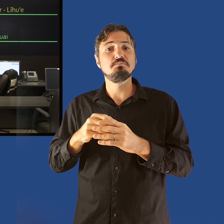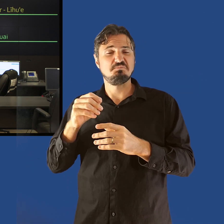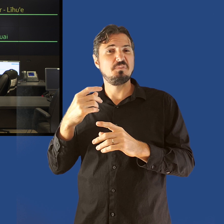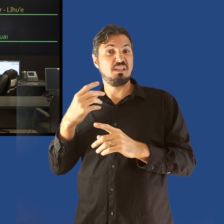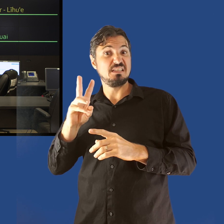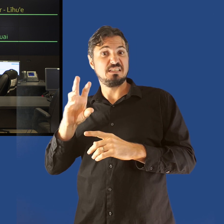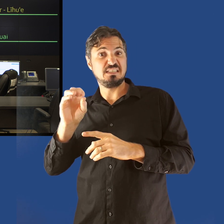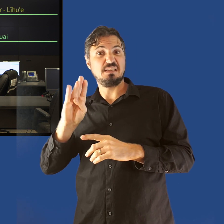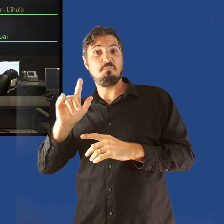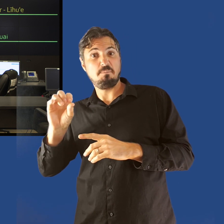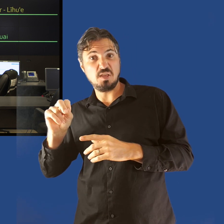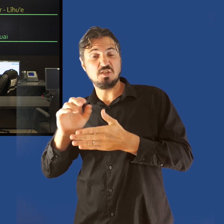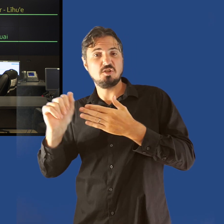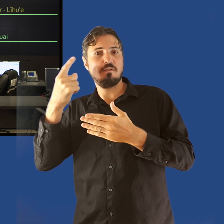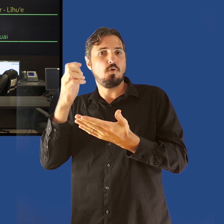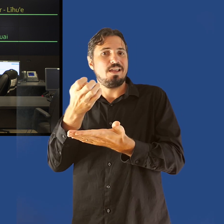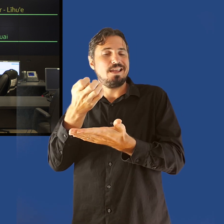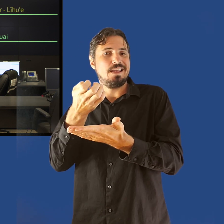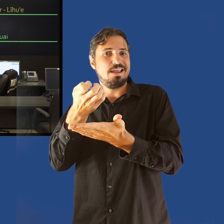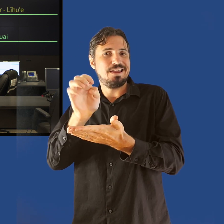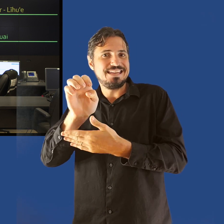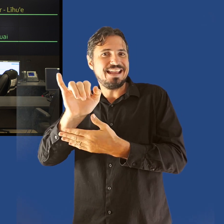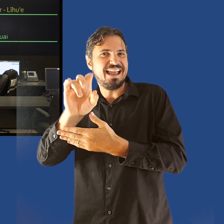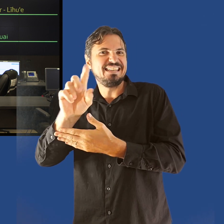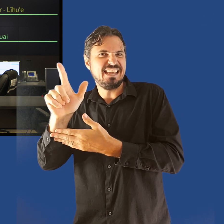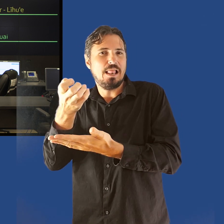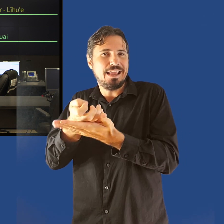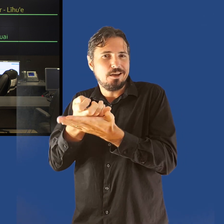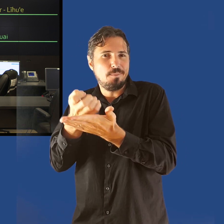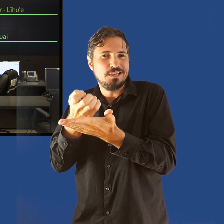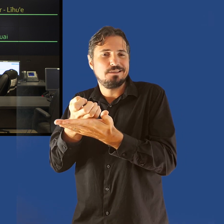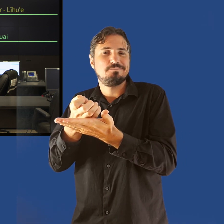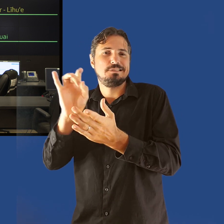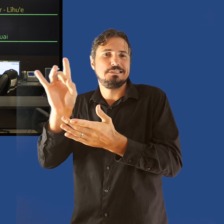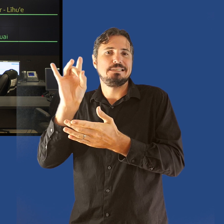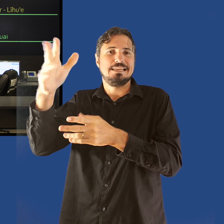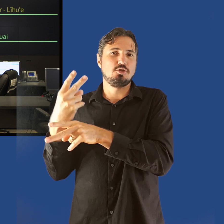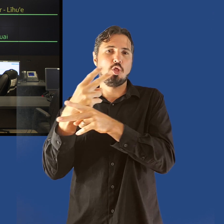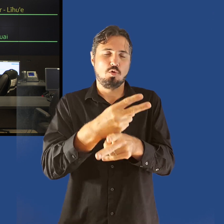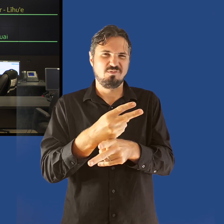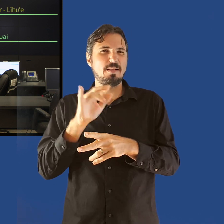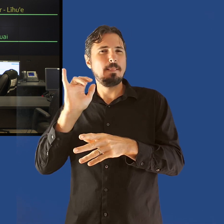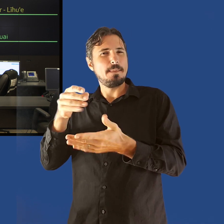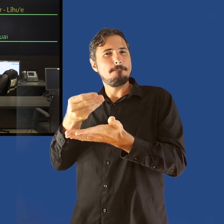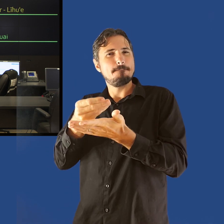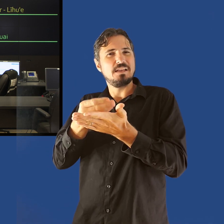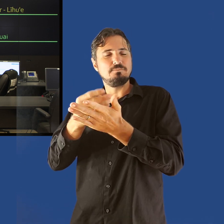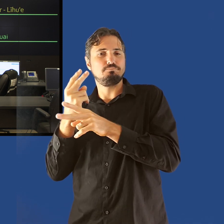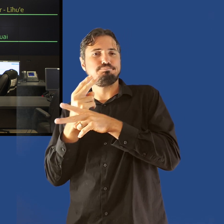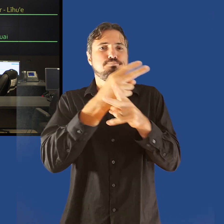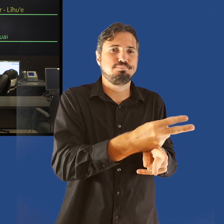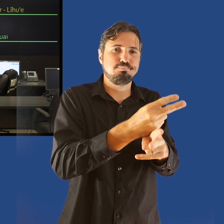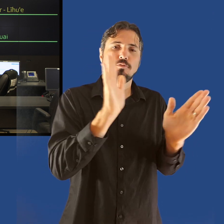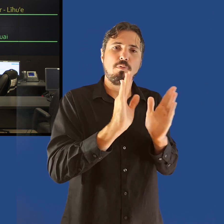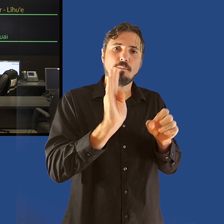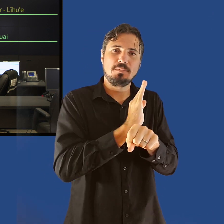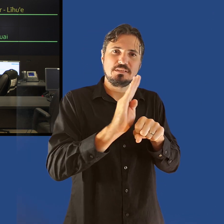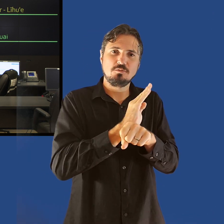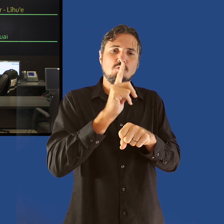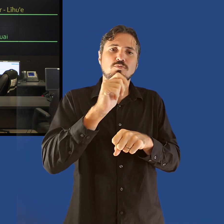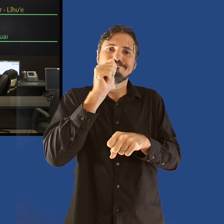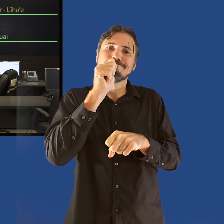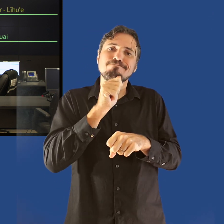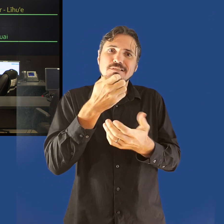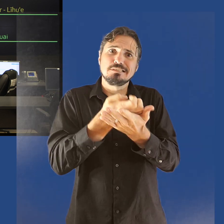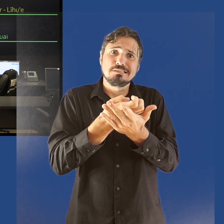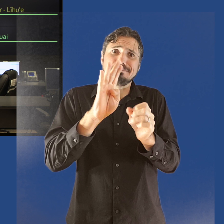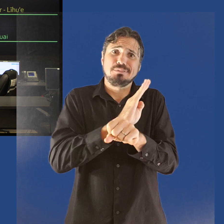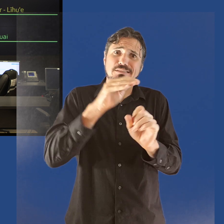and $60 billion for the Economic Injury Disaster Loan (EIDL) to further assist small businesses that are suffering economic impacts from the COVID-19 pandemic.